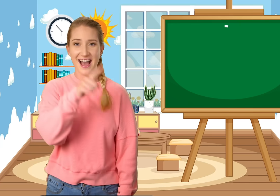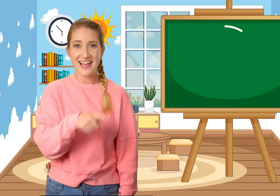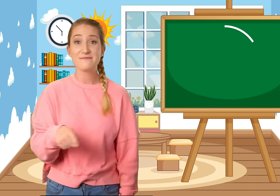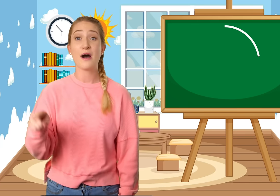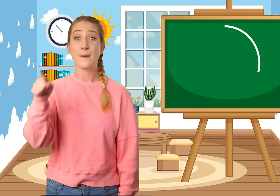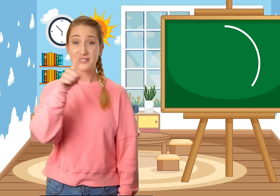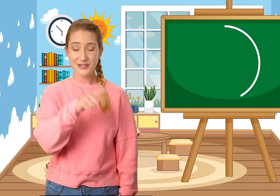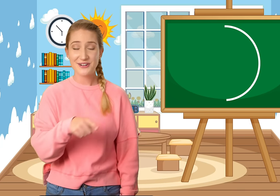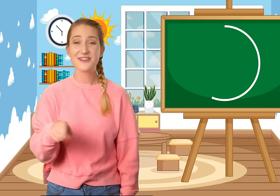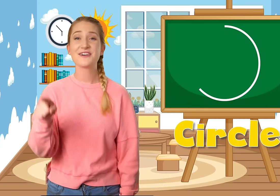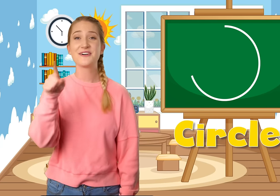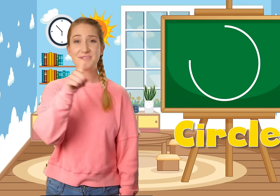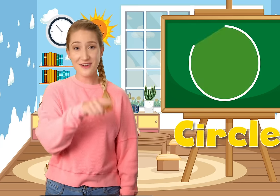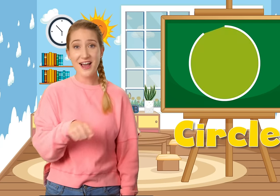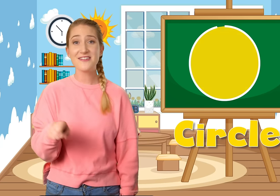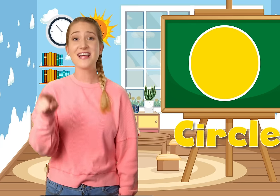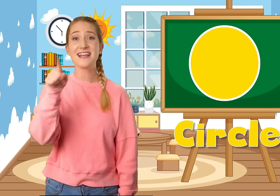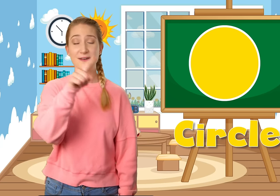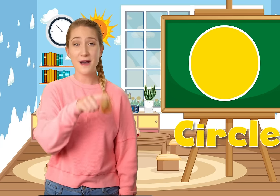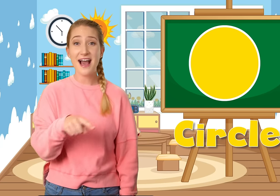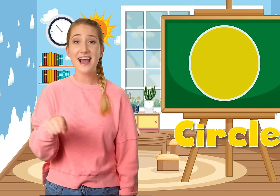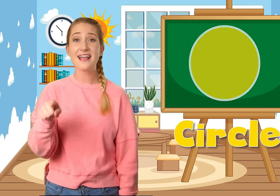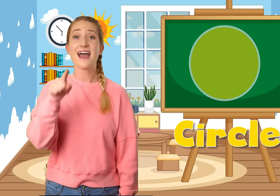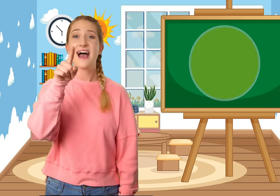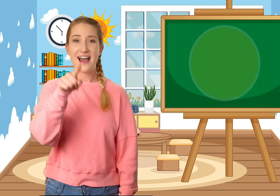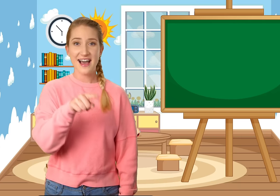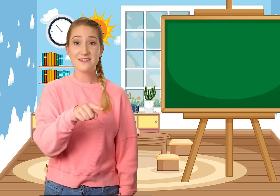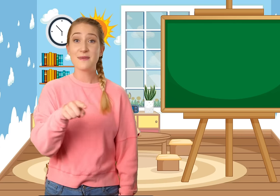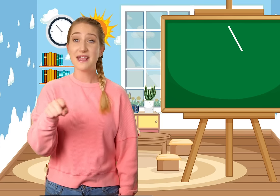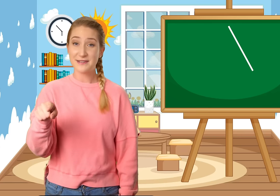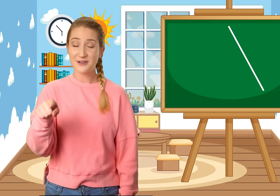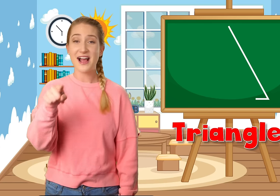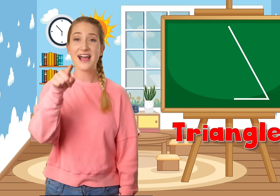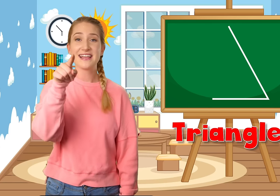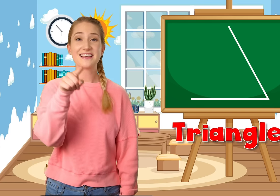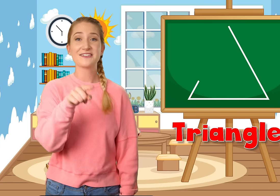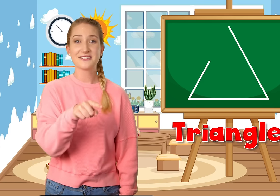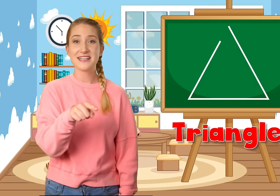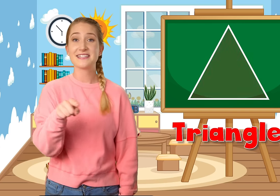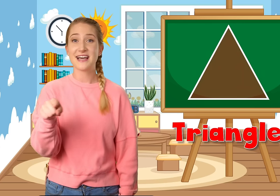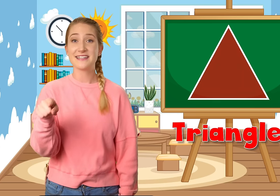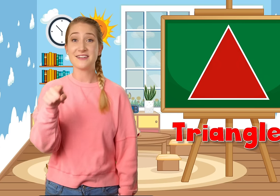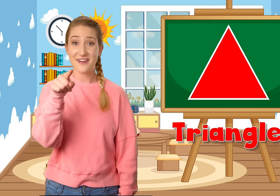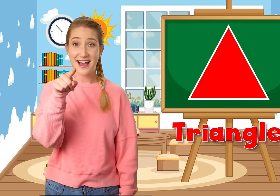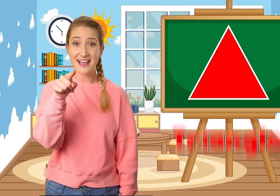I am Mama Circle, round like a pie. I am Baby Triangle, three sides have I.